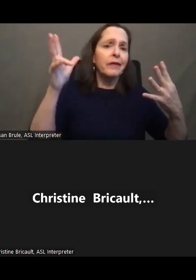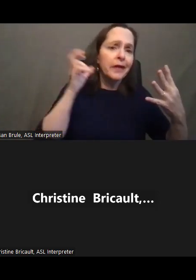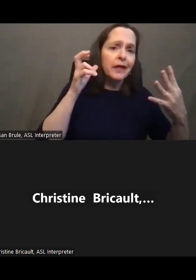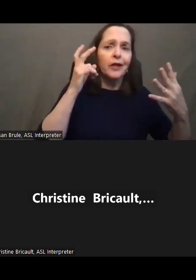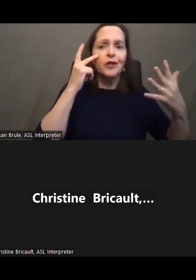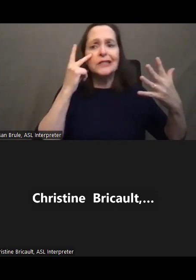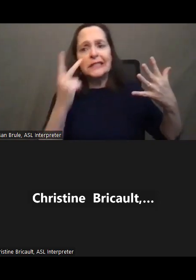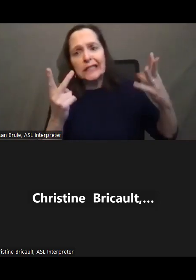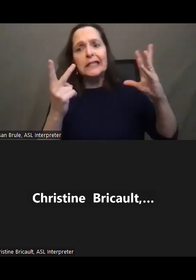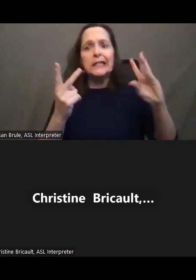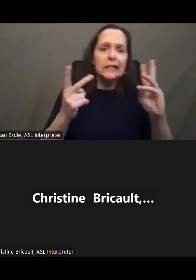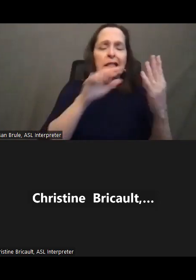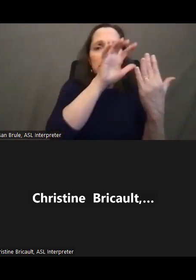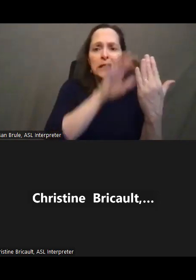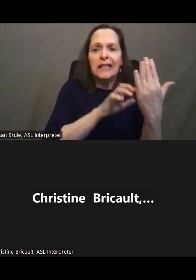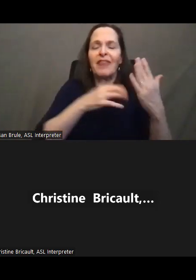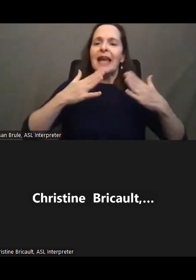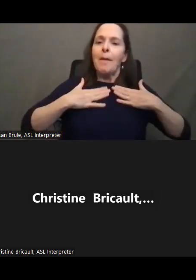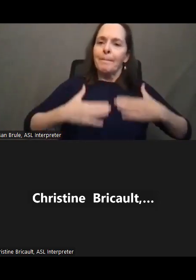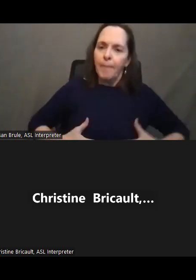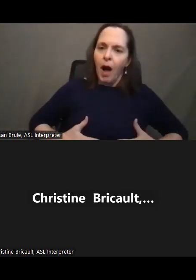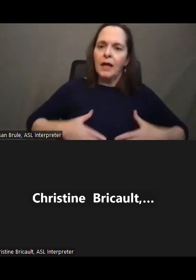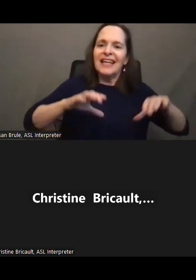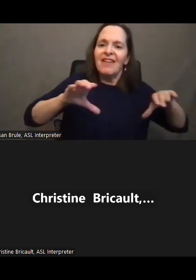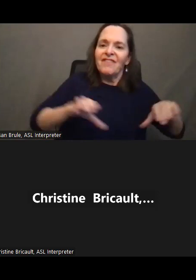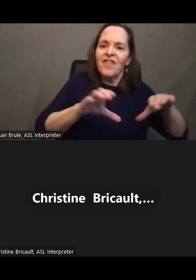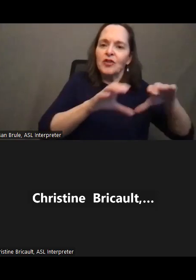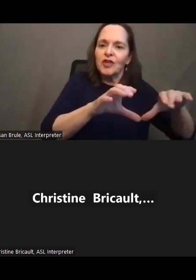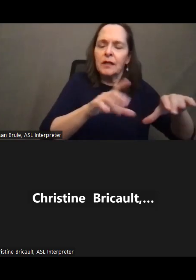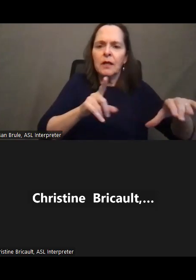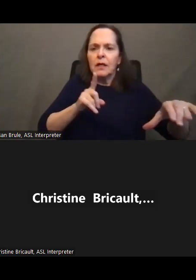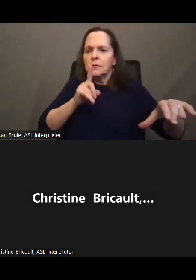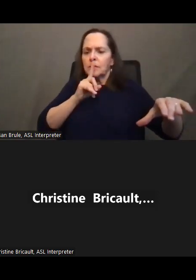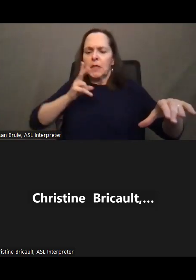There's a broad range of things that are going to fall under major life activities, but